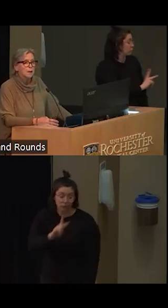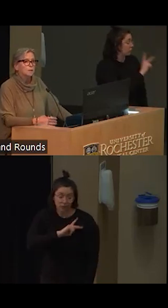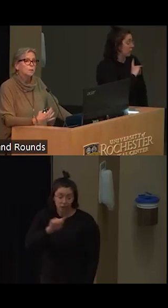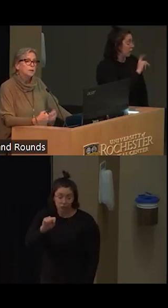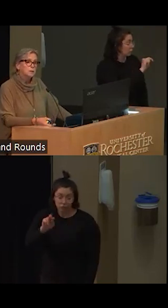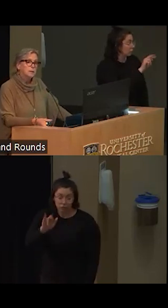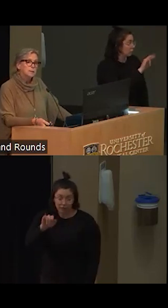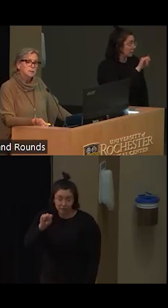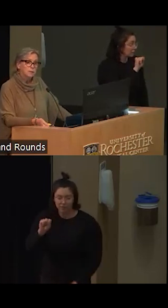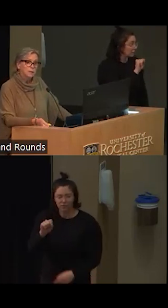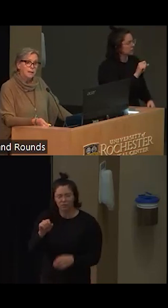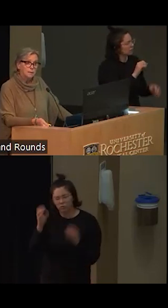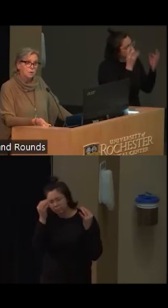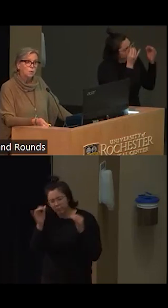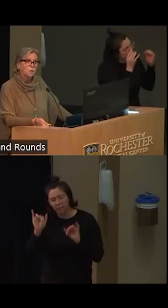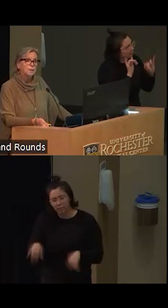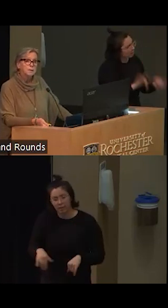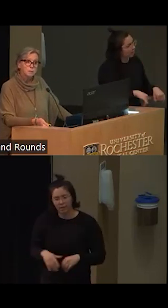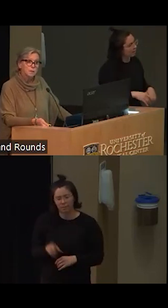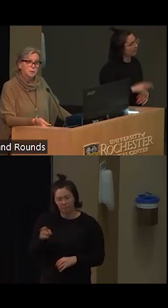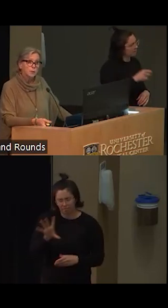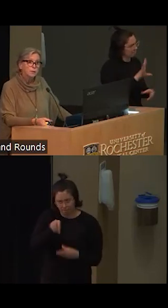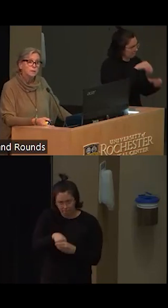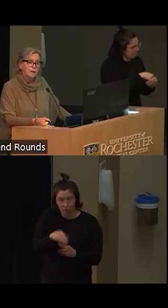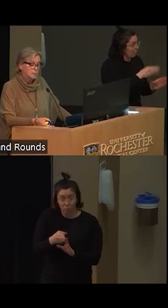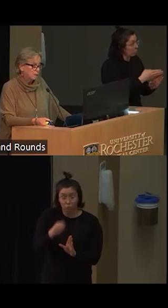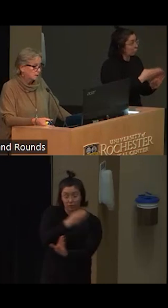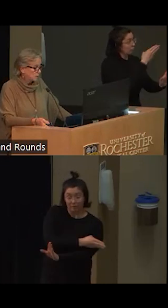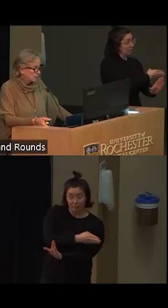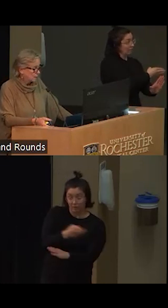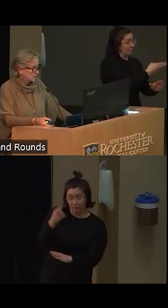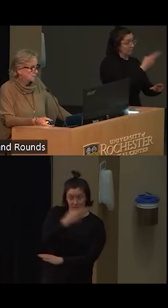so we need to be considering that those things as well as their previous Hospital experiences